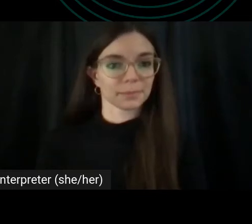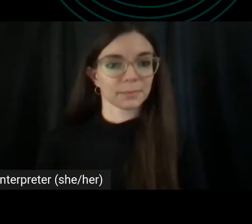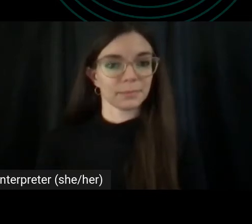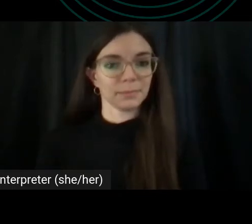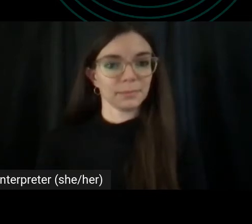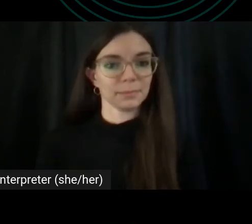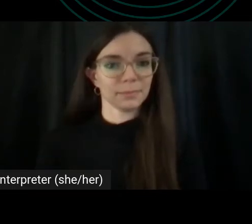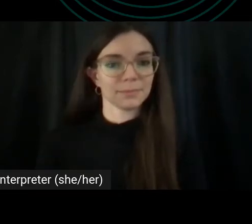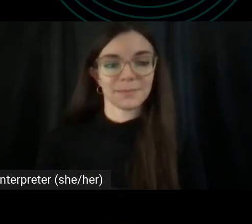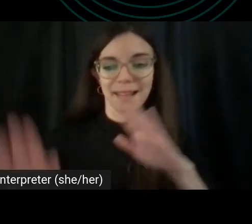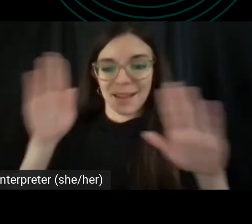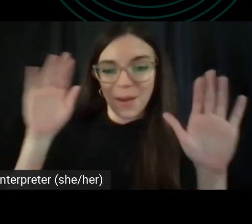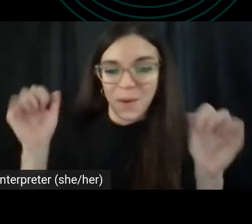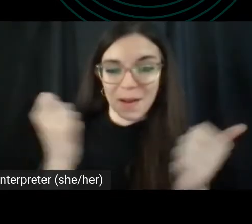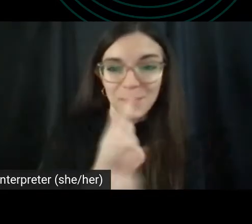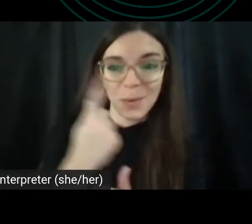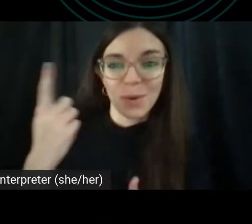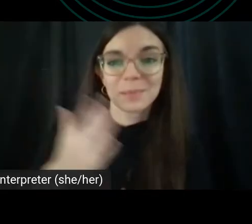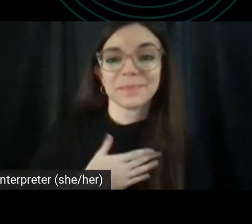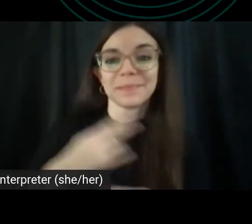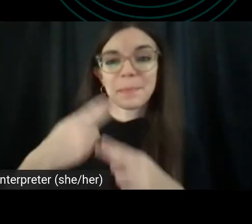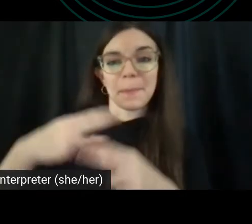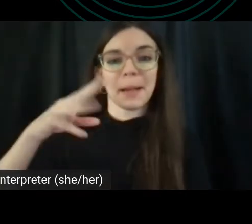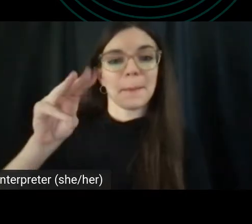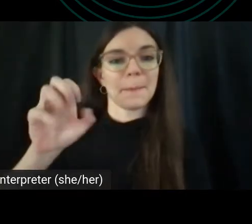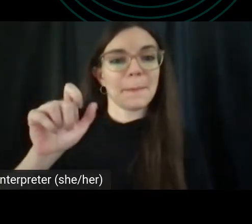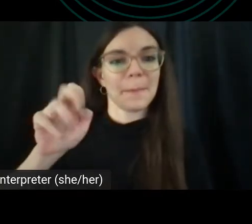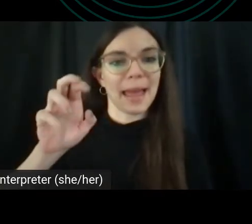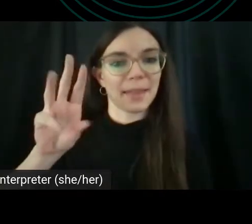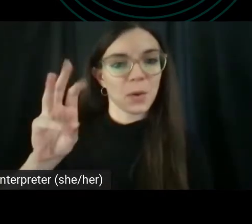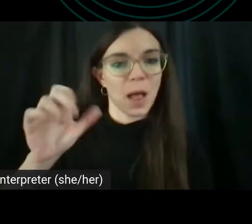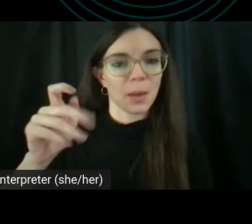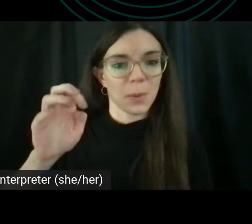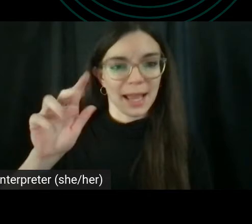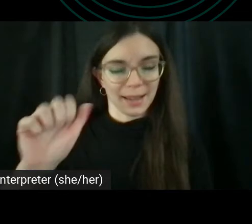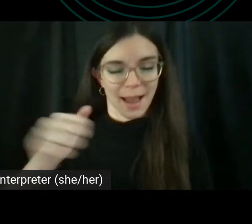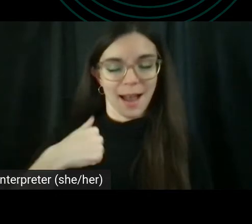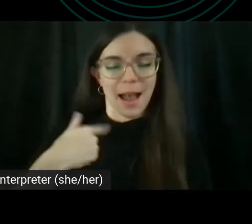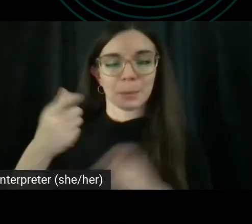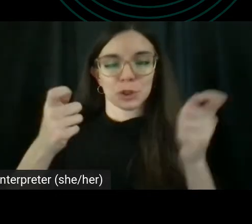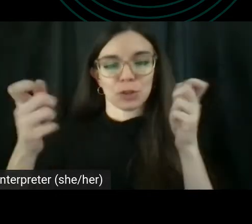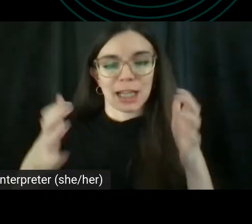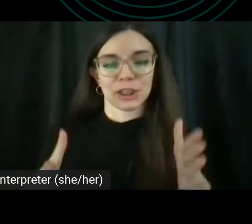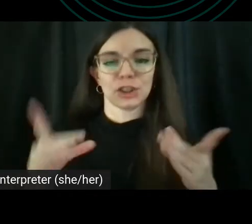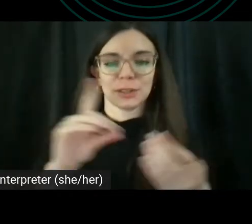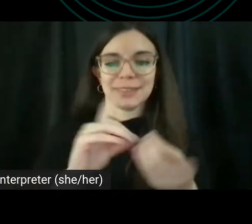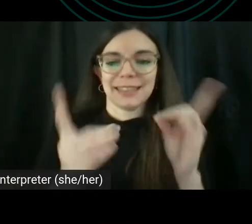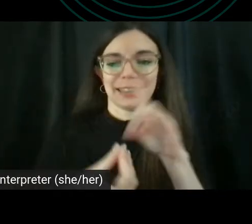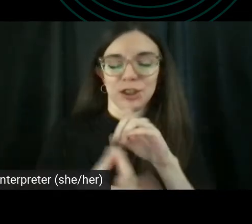Matthew: Hello everyone. My name is Matthew Holowienka, and I'm the the Director of Digital Strategy and Communications at the George Street Playhouse.